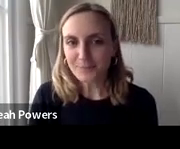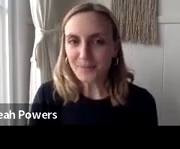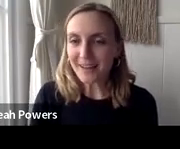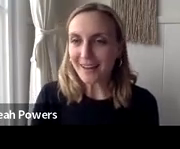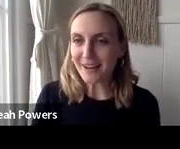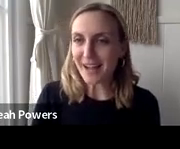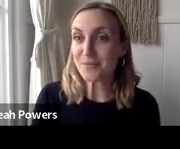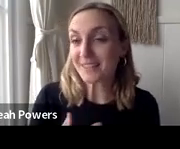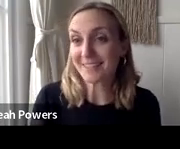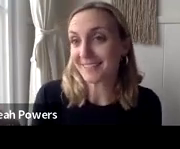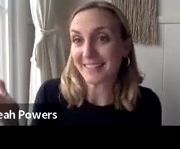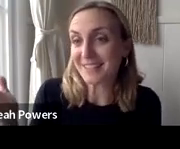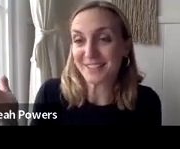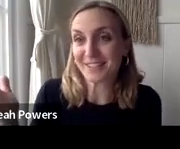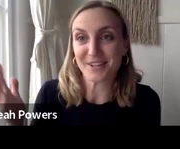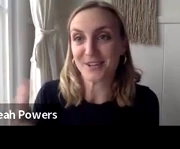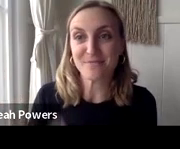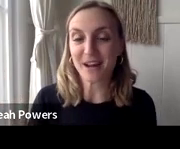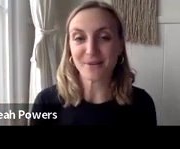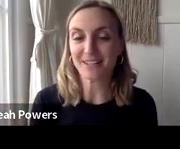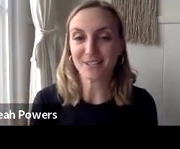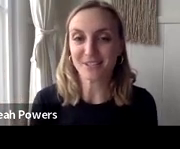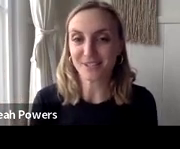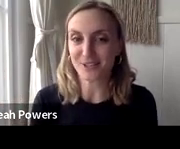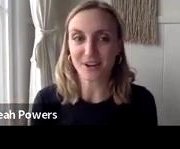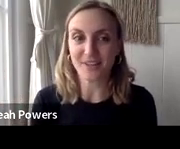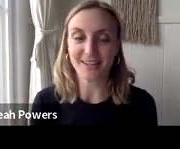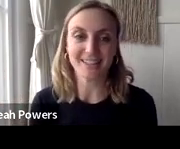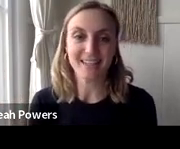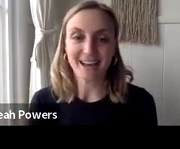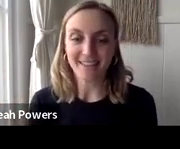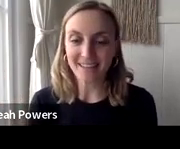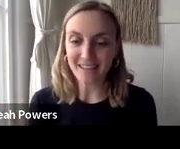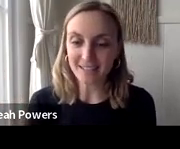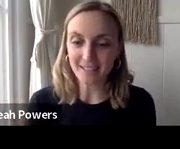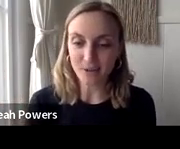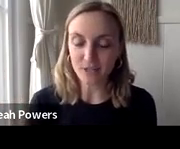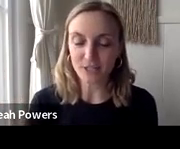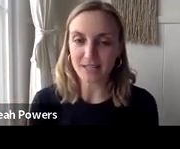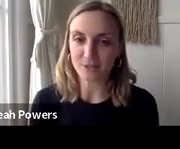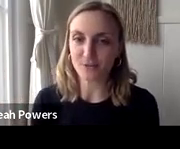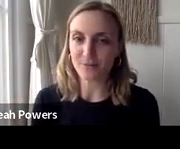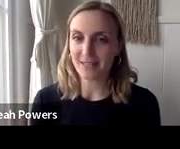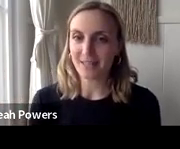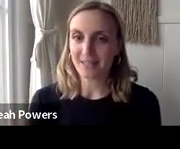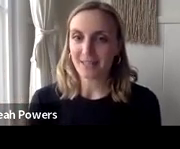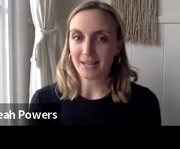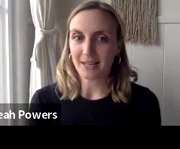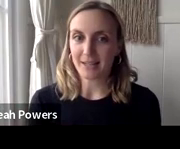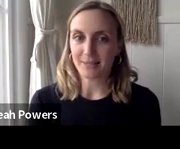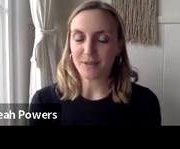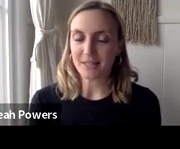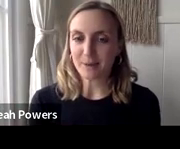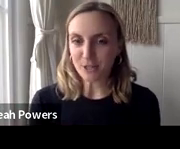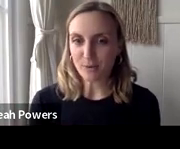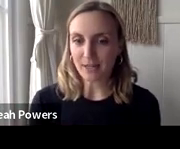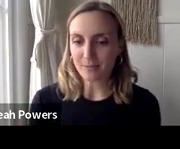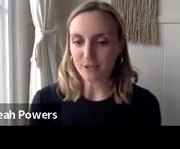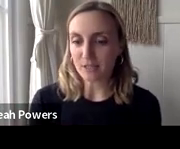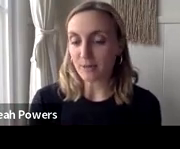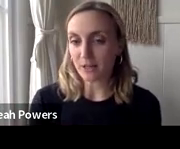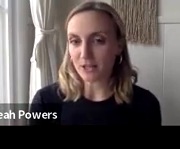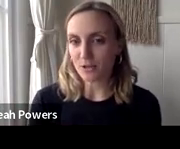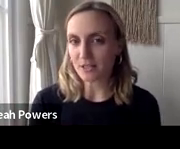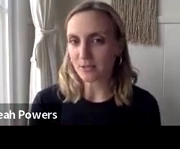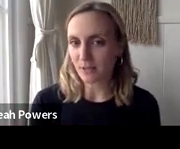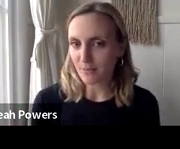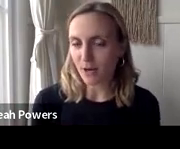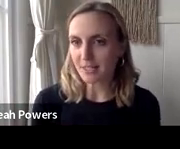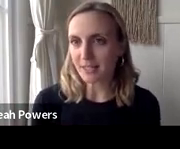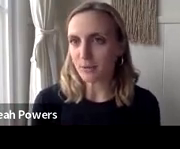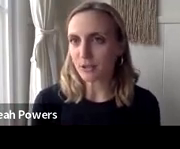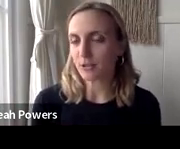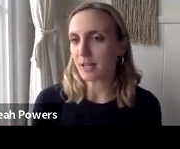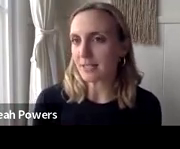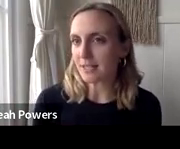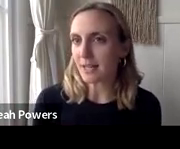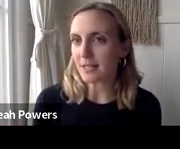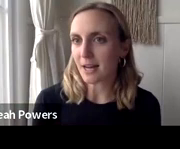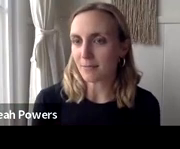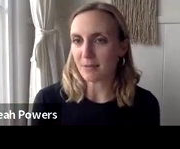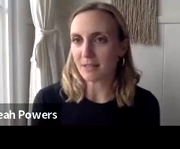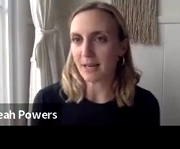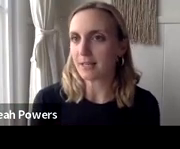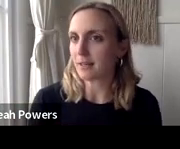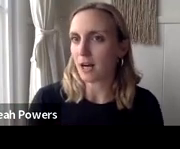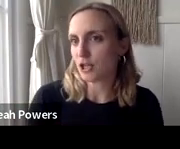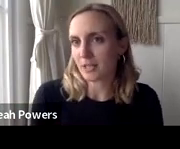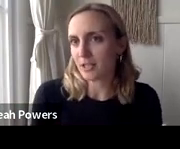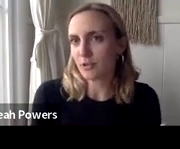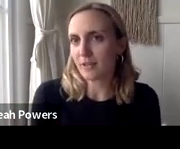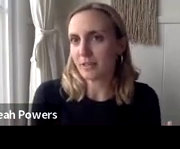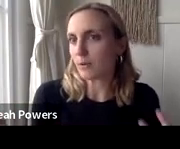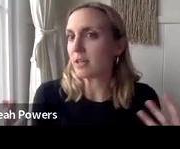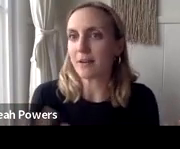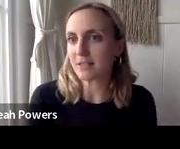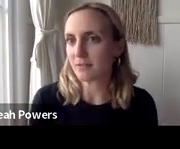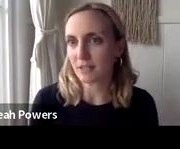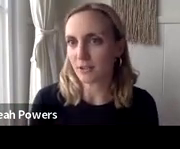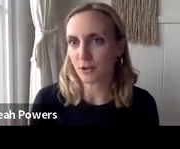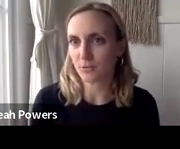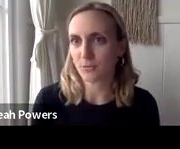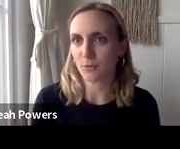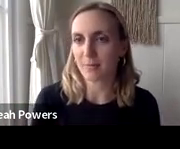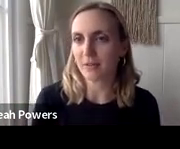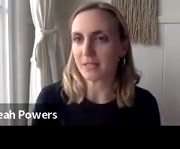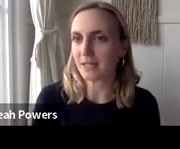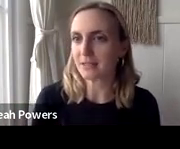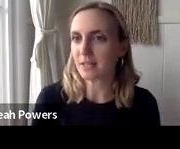Leah Powers: I hope this leads to discussion. But I wanted to just share that, I think in a language classroom, especially when it comes to these bigger issues, it's really important to lead with curiosity and not maybe, like agenda-driven like, we can obviously feel a certain way about these things.